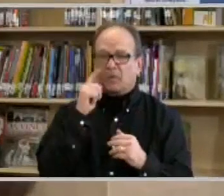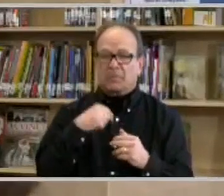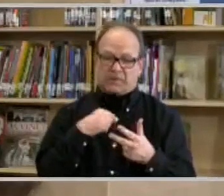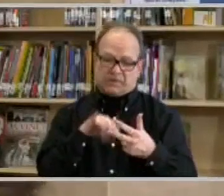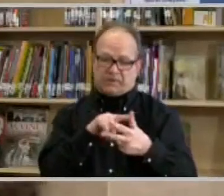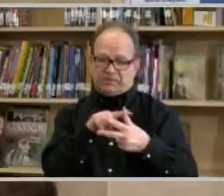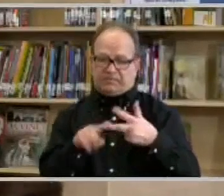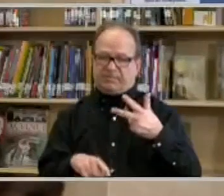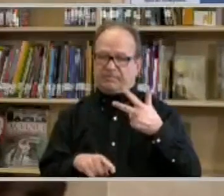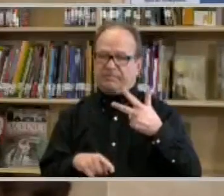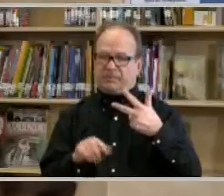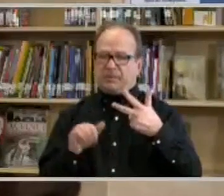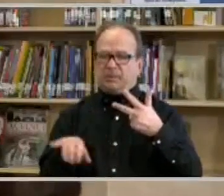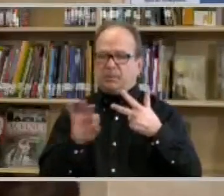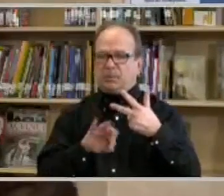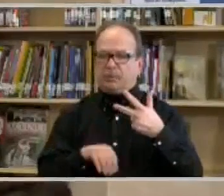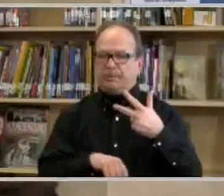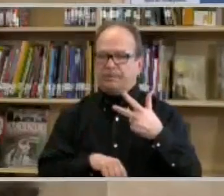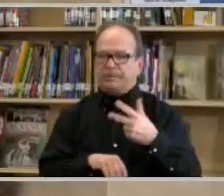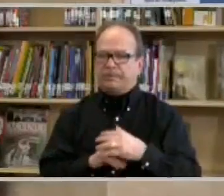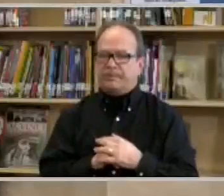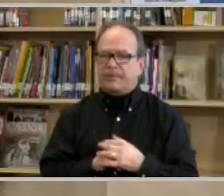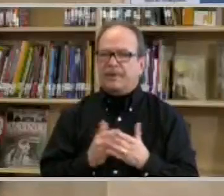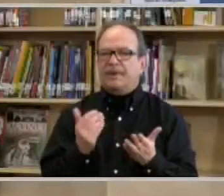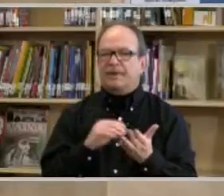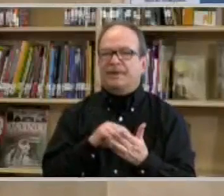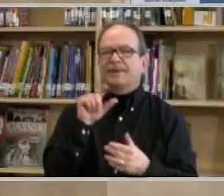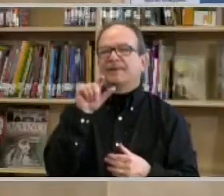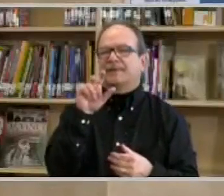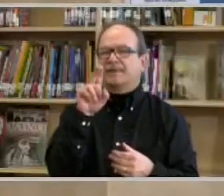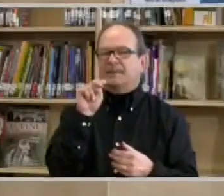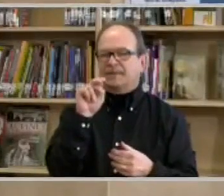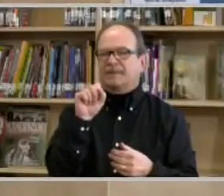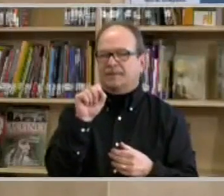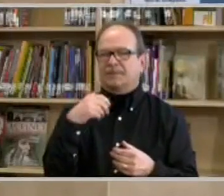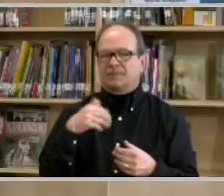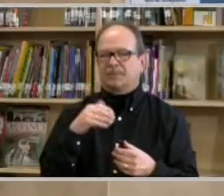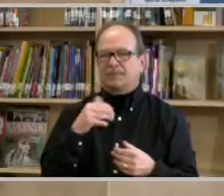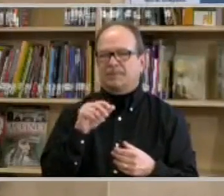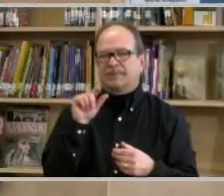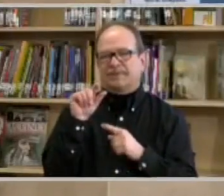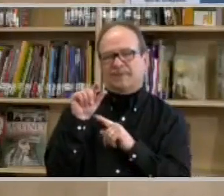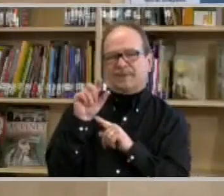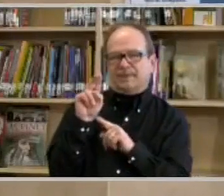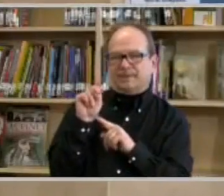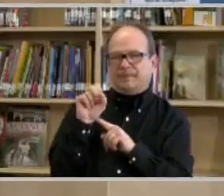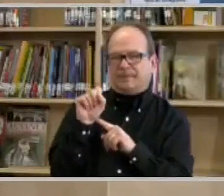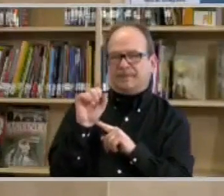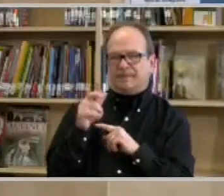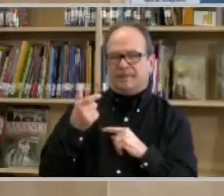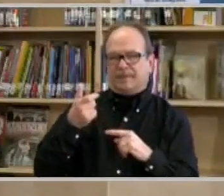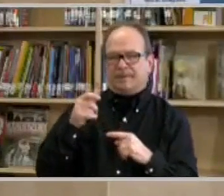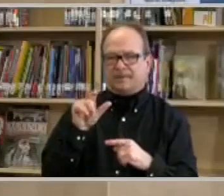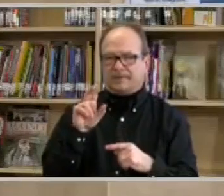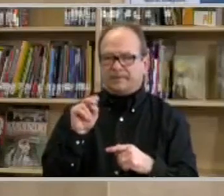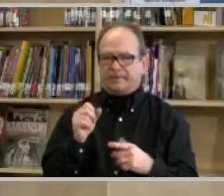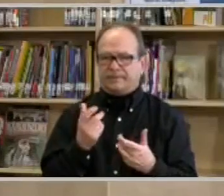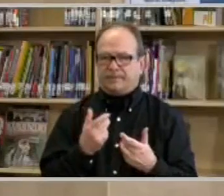SO I THINK THAT THOSE FOR ME ARE IMPORTANT AND THE GUNS.